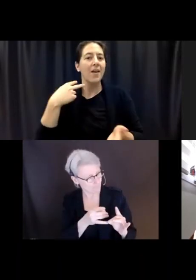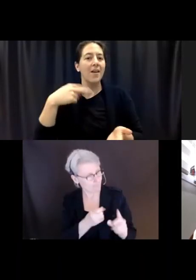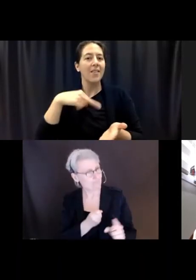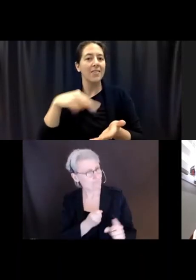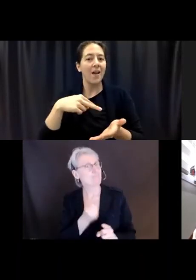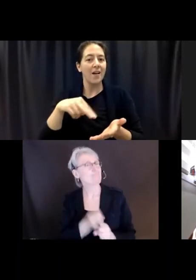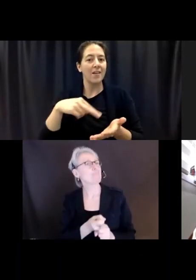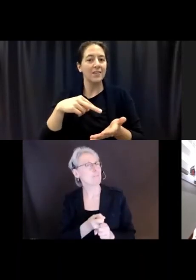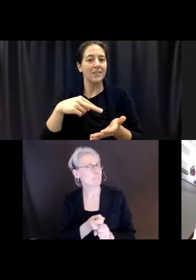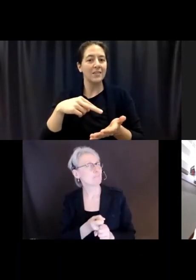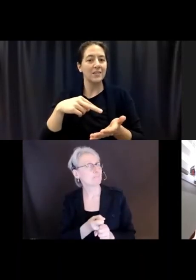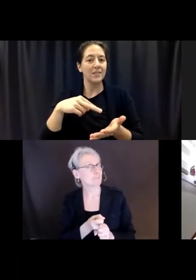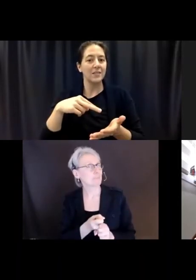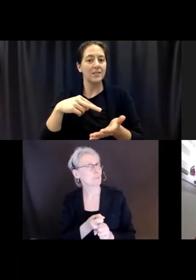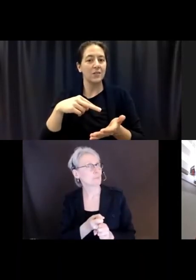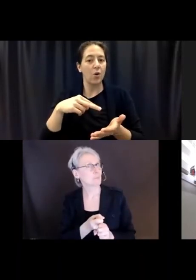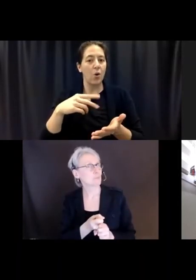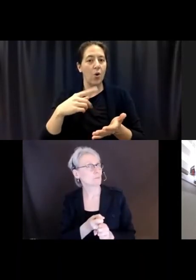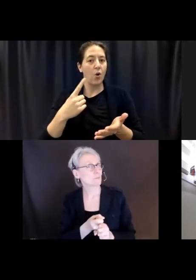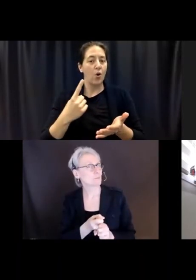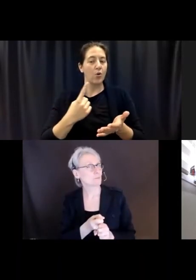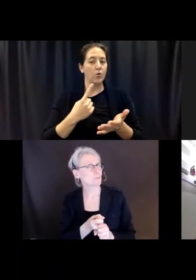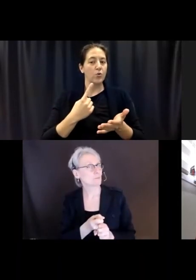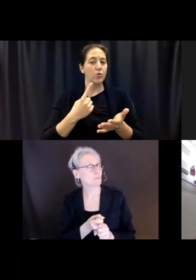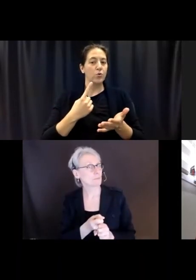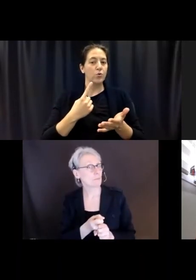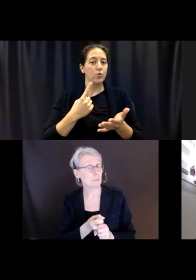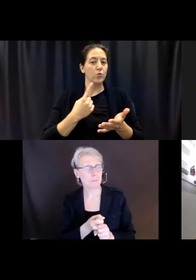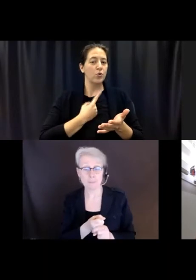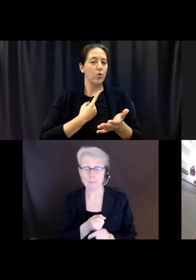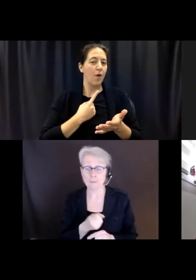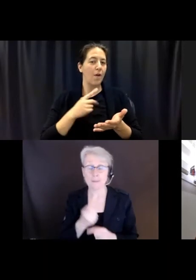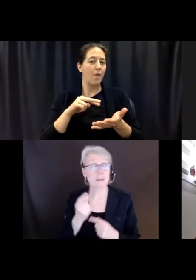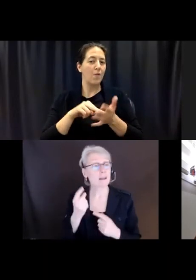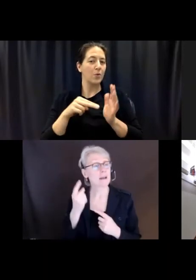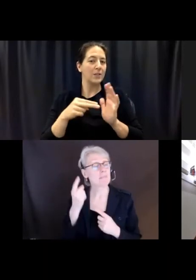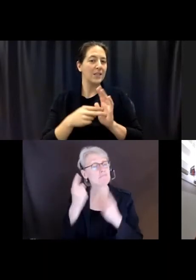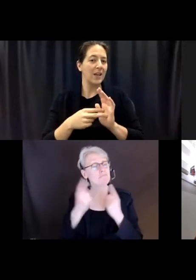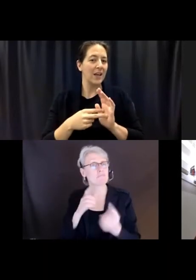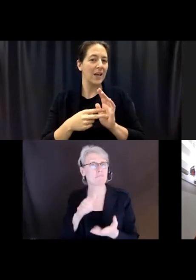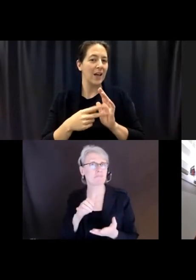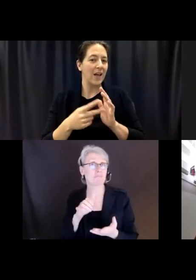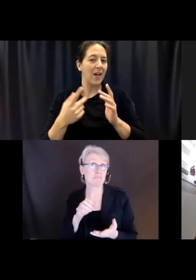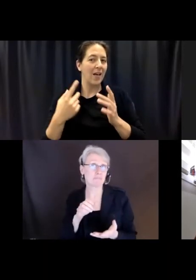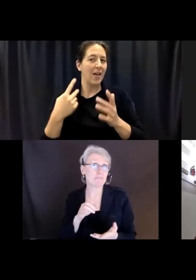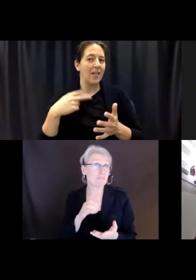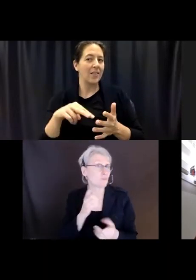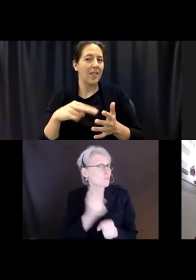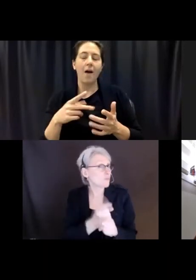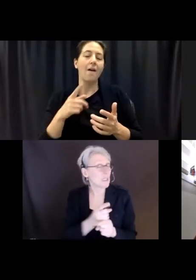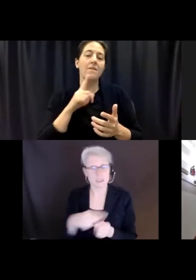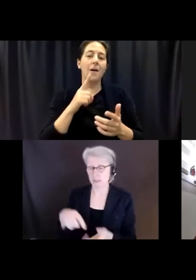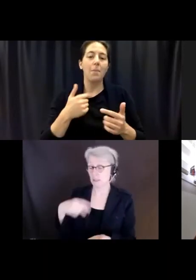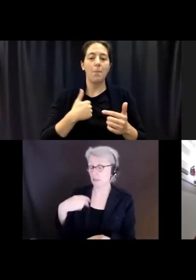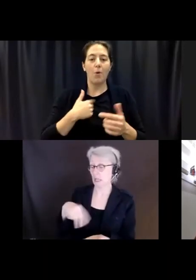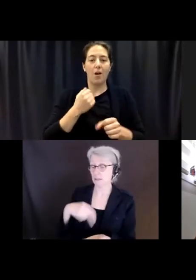IS DANCE BY ITSELF CONSIDERED TO BE THIS NEW TREND OF DANCE? IN MY CAREER WHAT I SEE IS